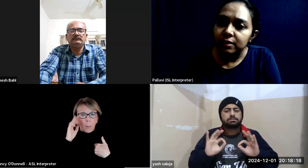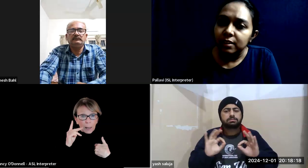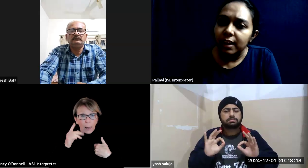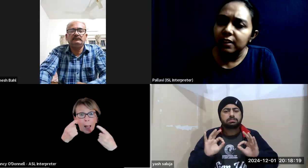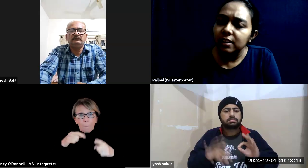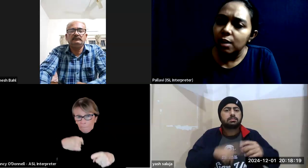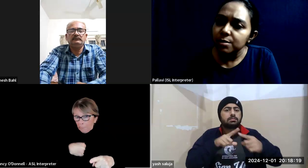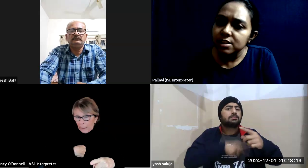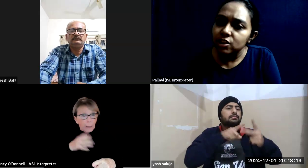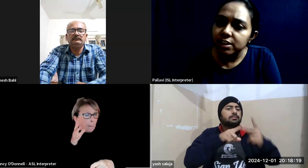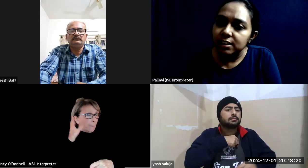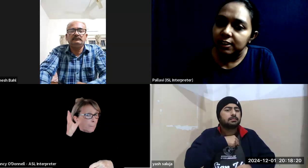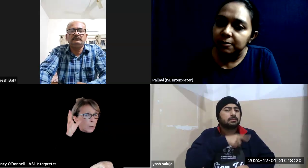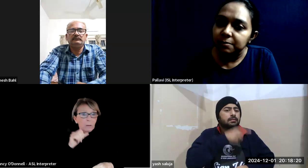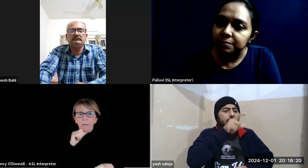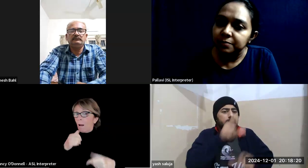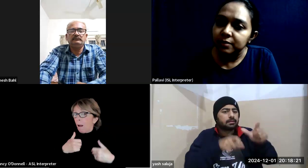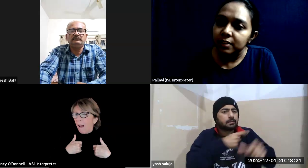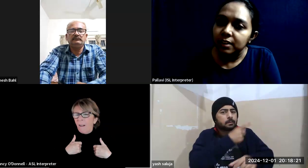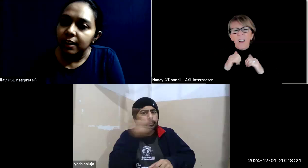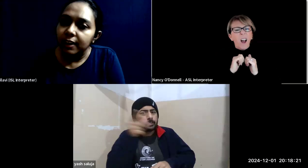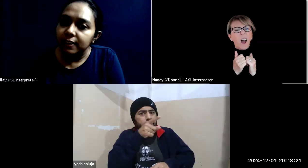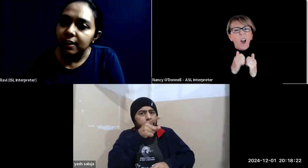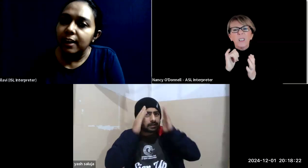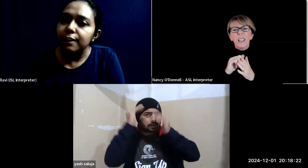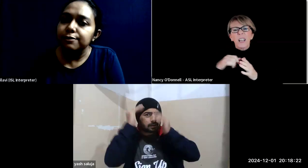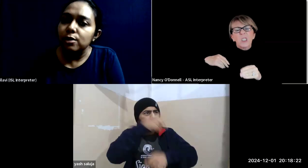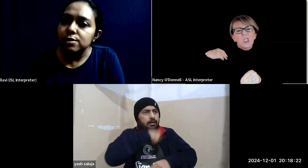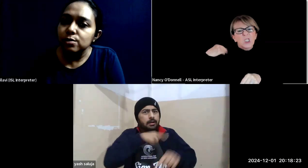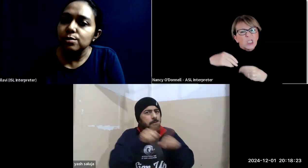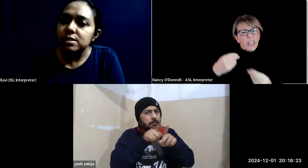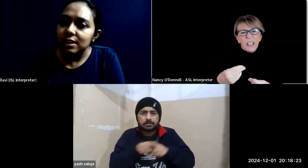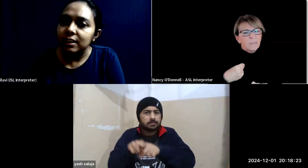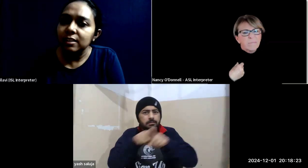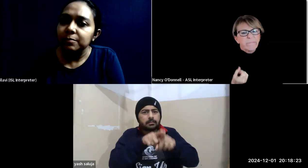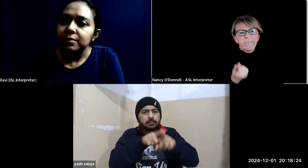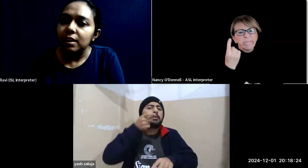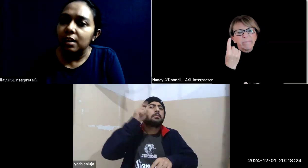And then how is it genetic then? And then I have also